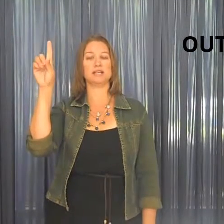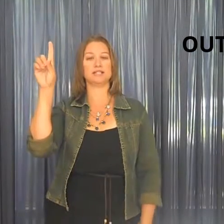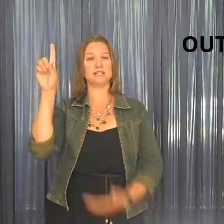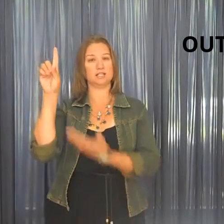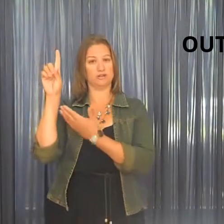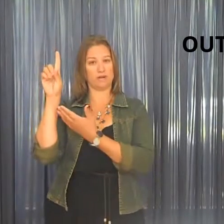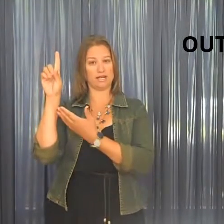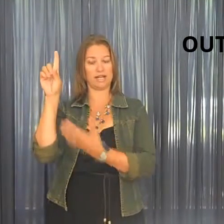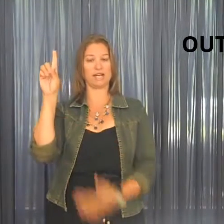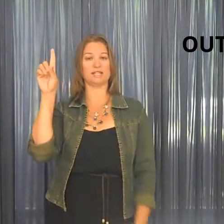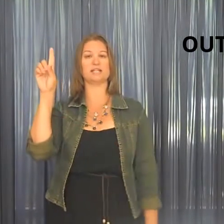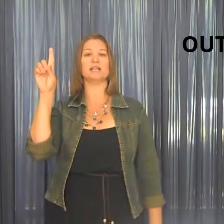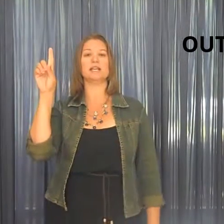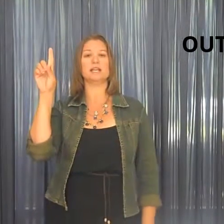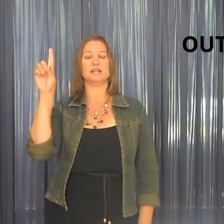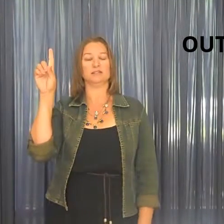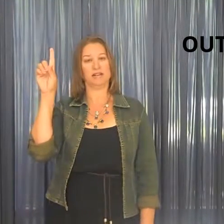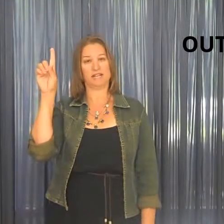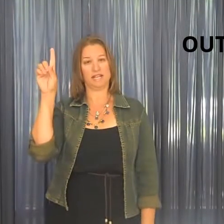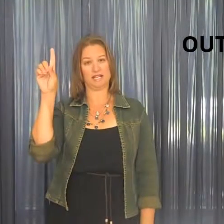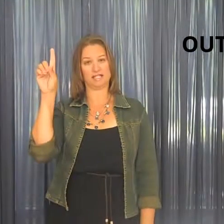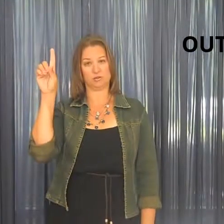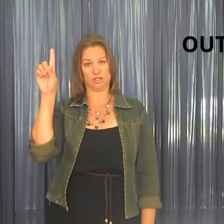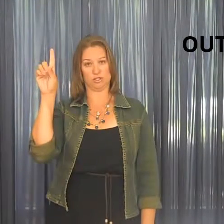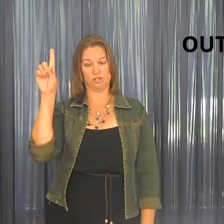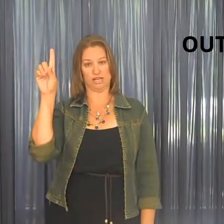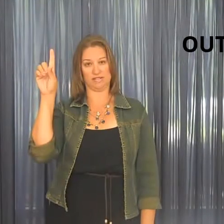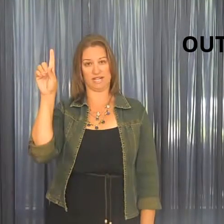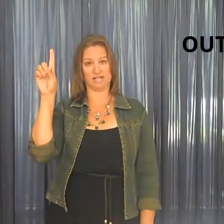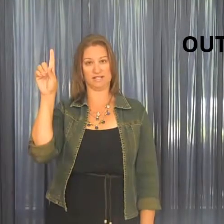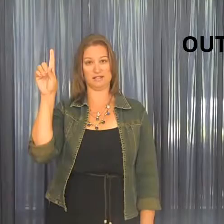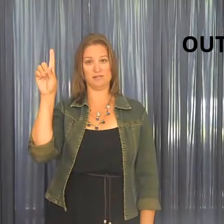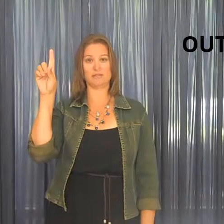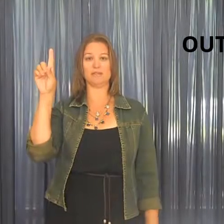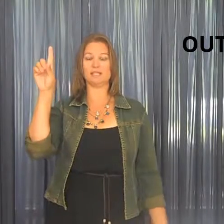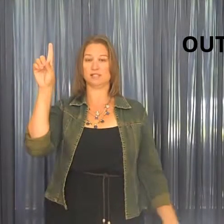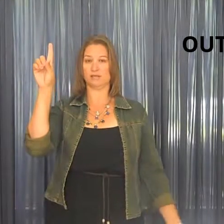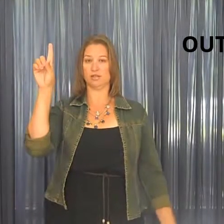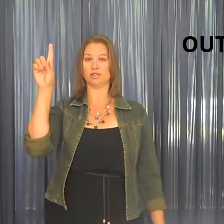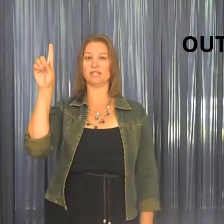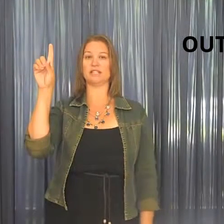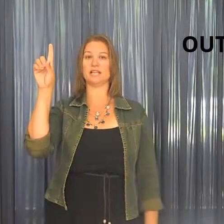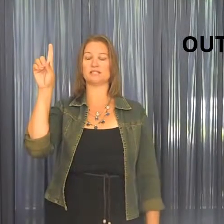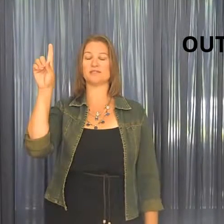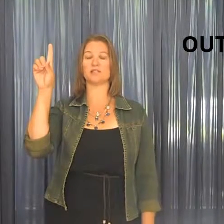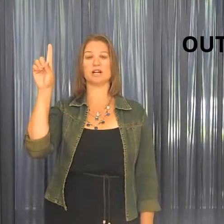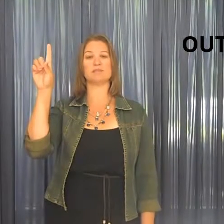are right handed, it is your right hand, if left handed, switch to your left hand. Simply hold an index finger